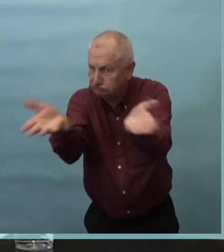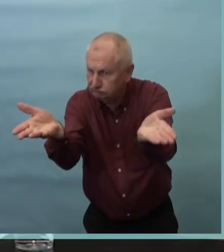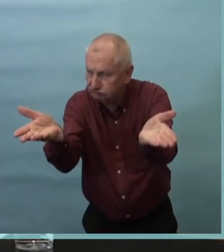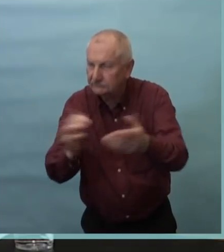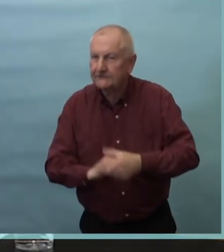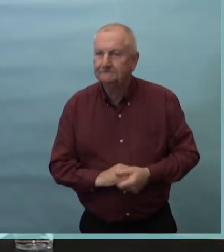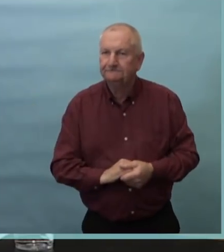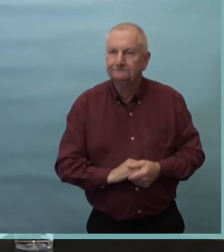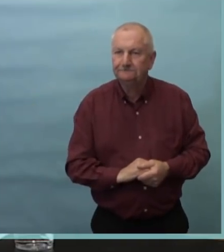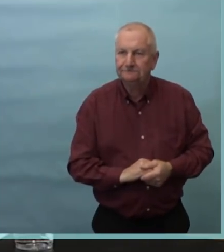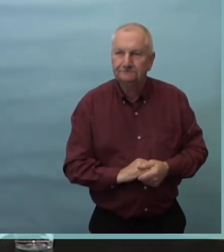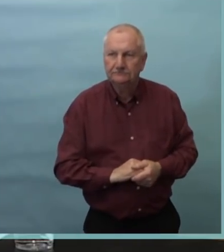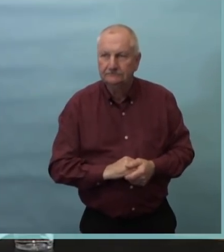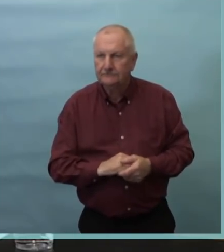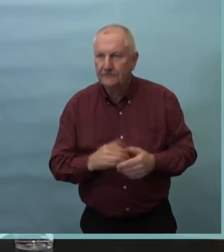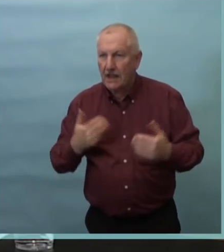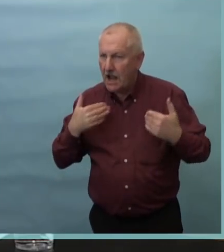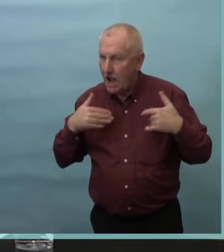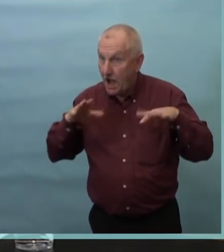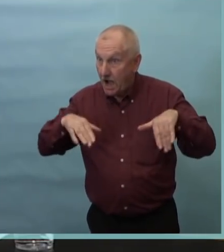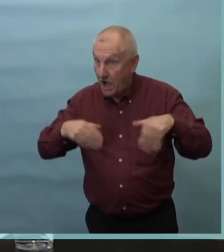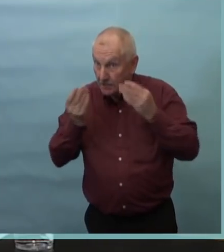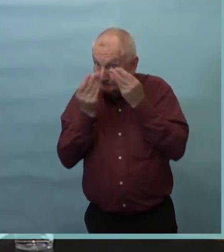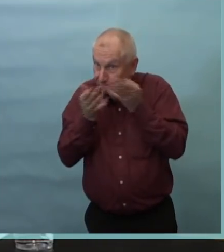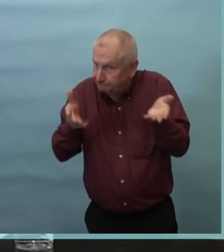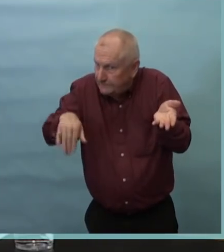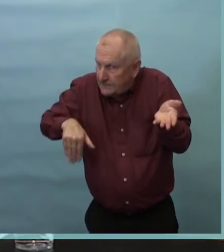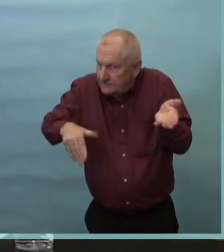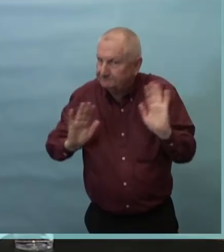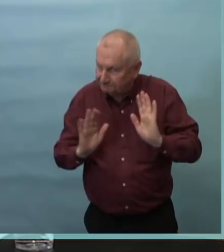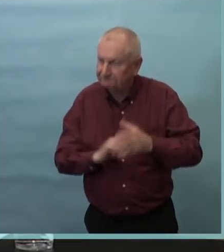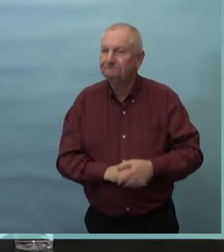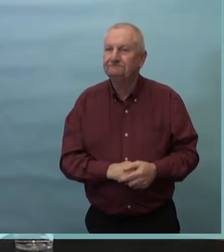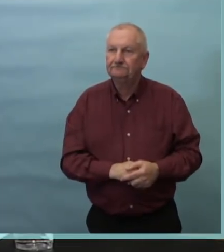then but you know for the most part each jurisdiction is going to do so what what